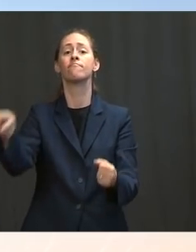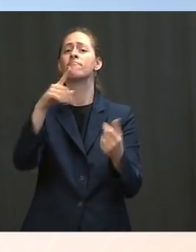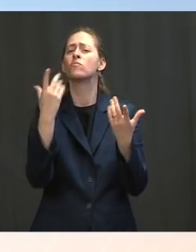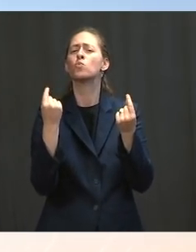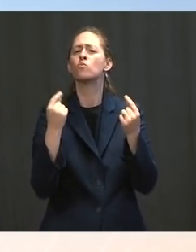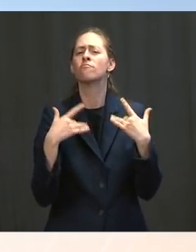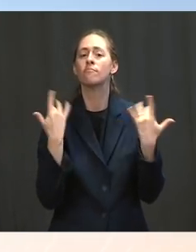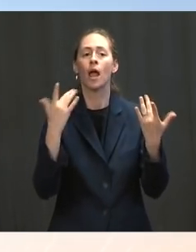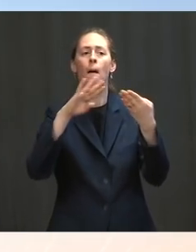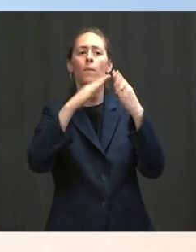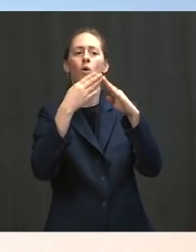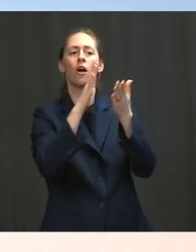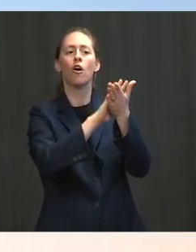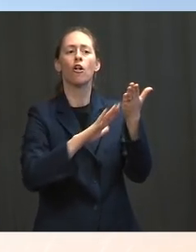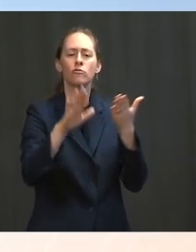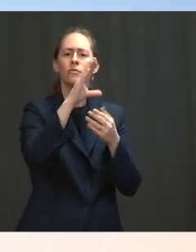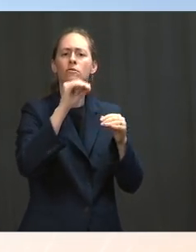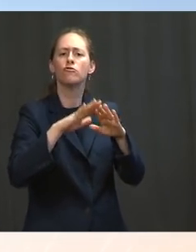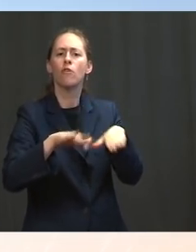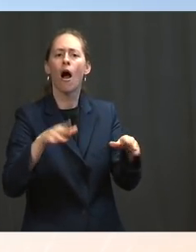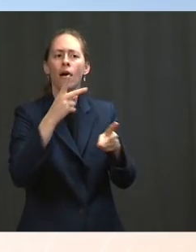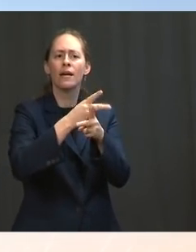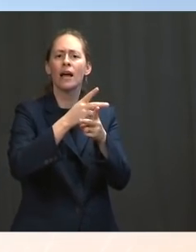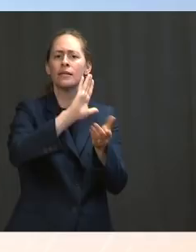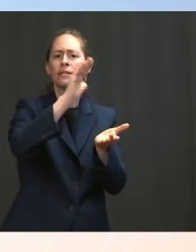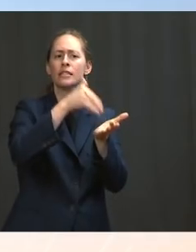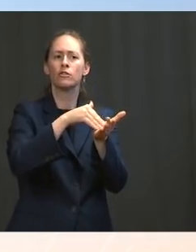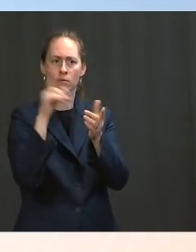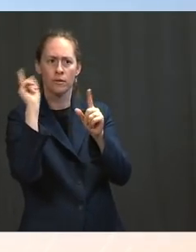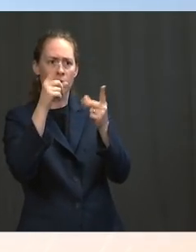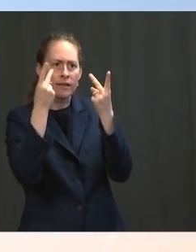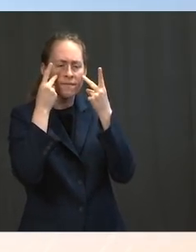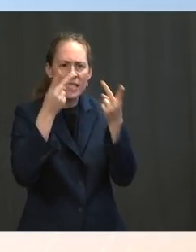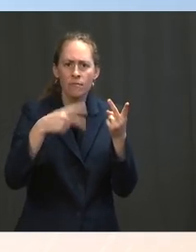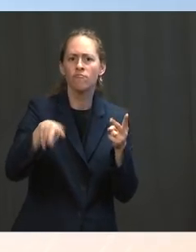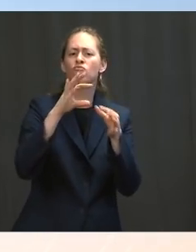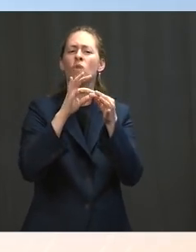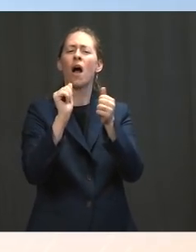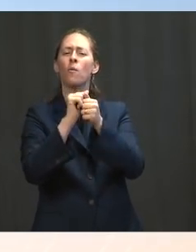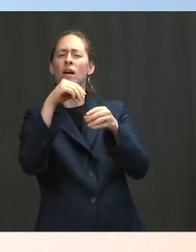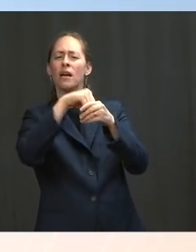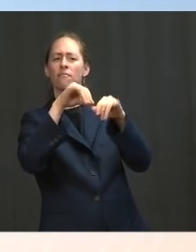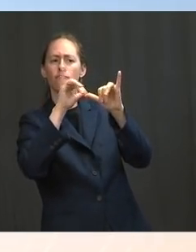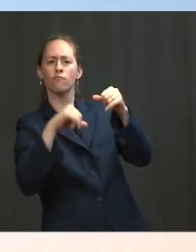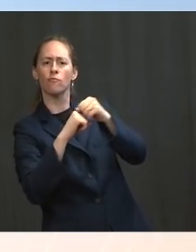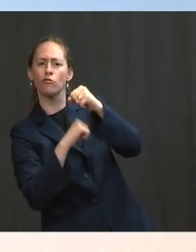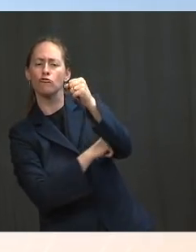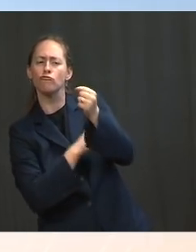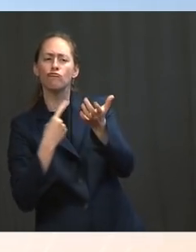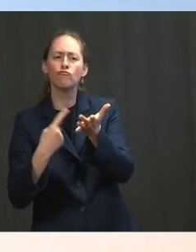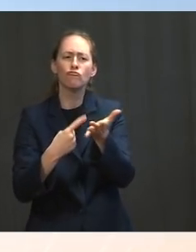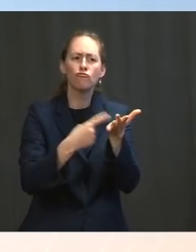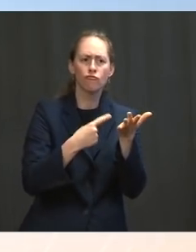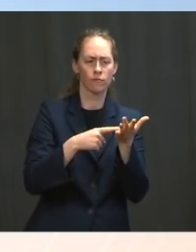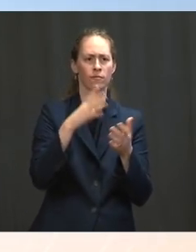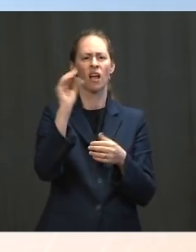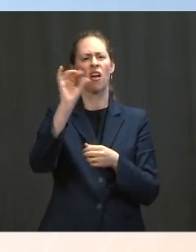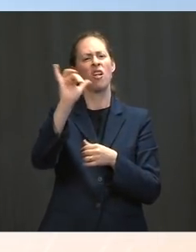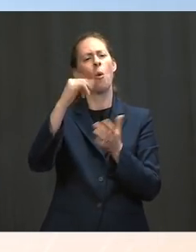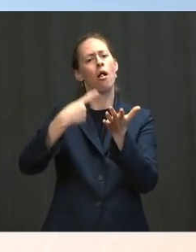which his Build Back Better agenda invests in and the American Families Plan -- we've talked quite a bit in here -- has proposals in. As the President presses